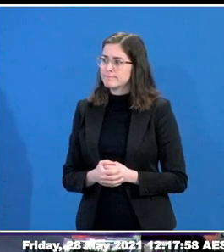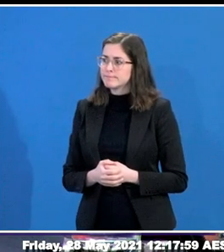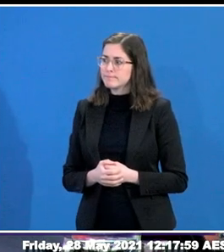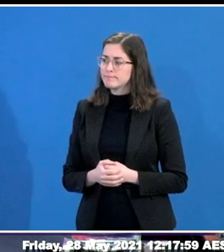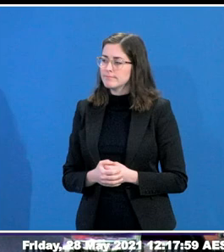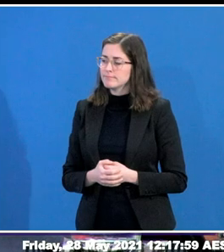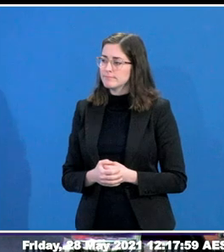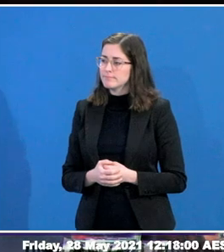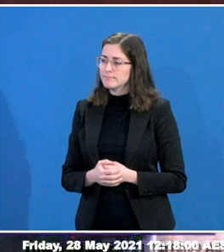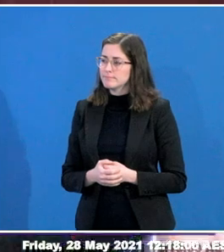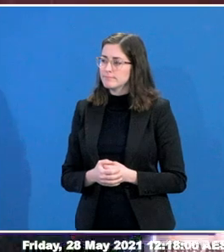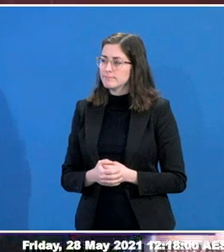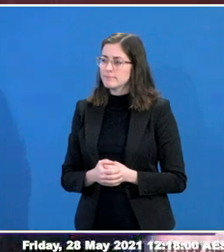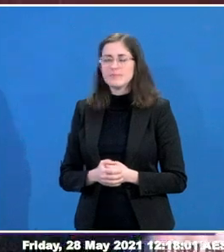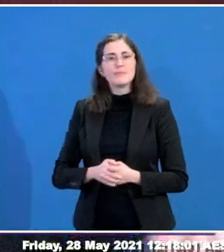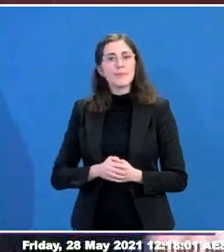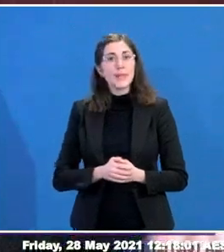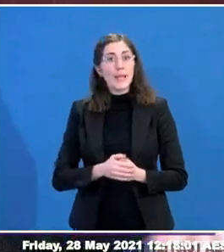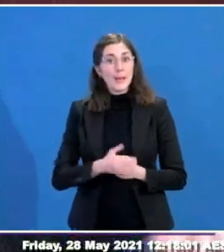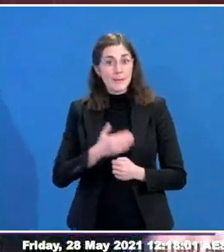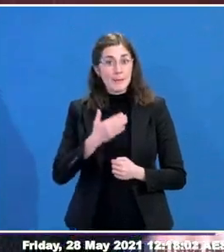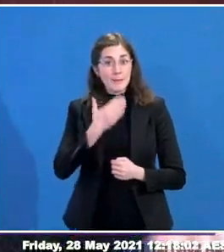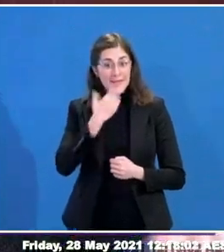Can I take you please now to the actual board meeting,